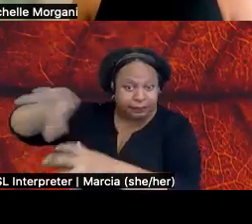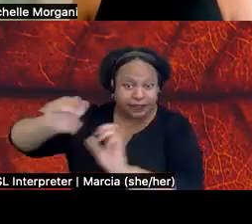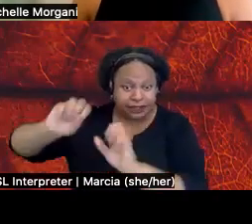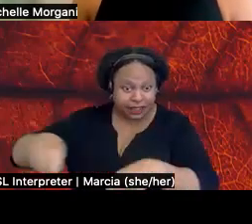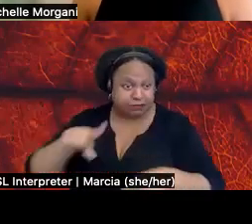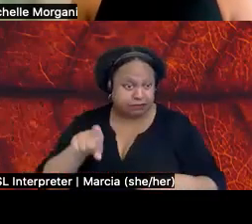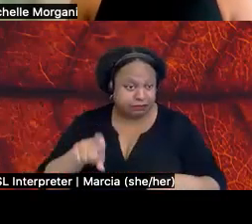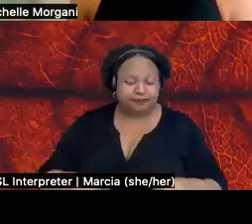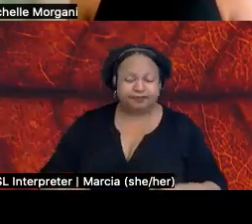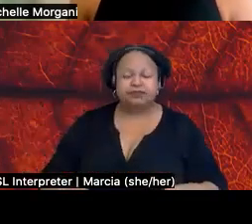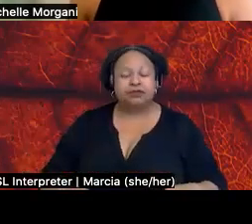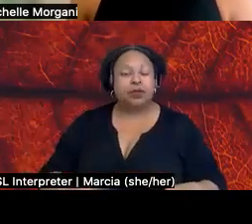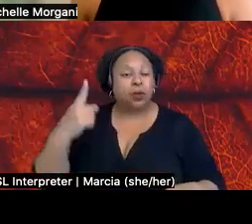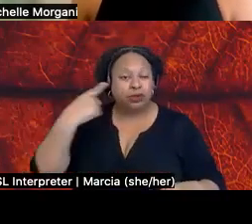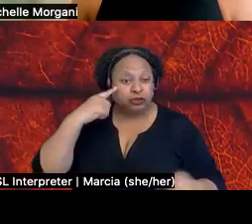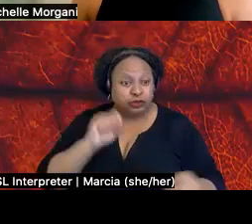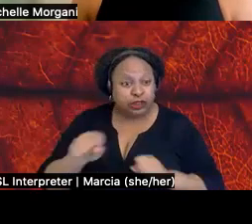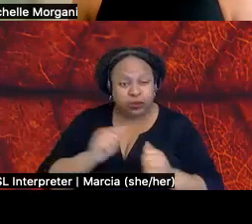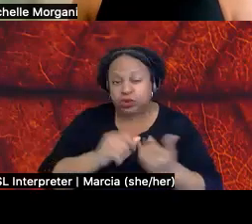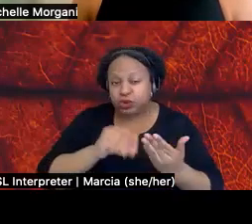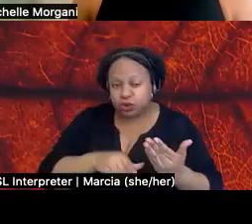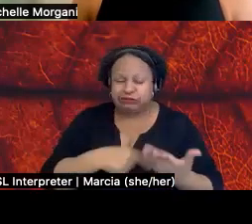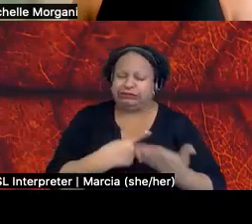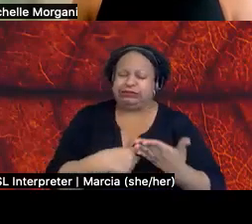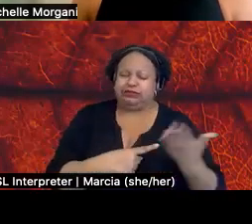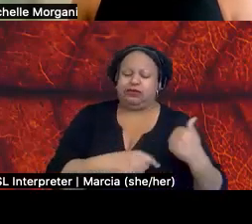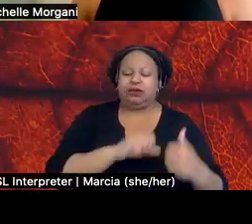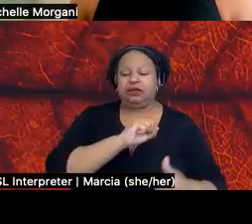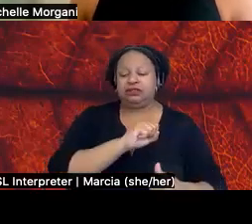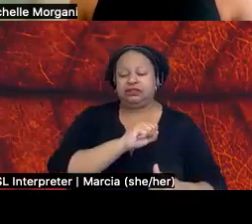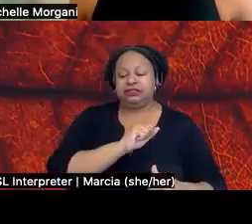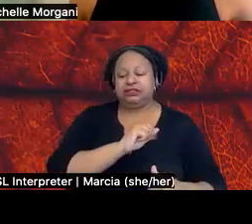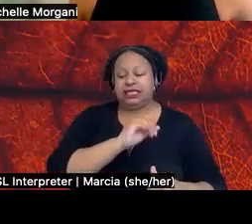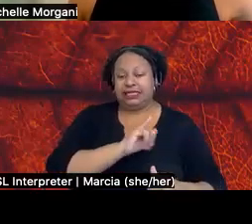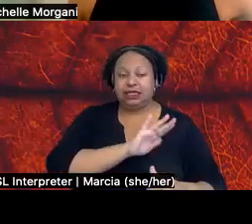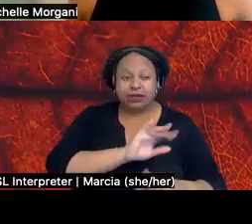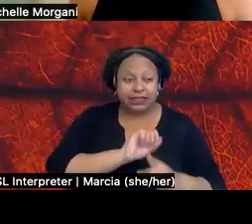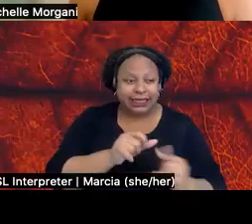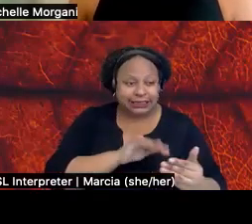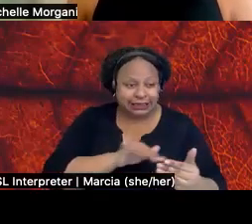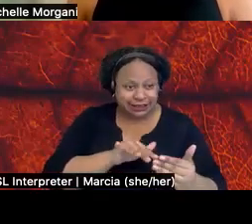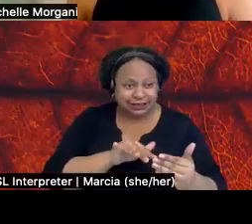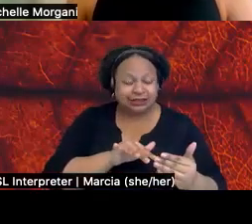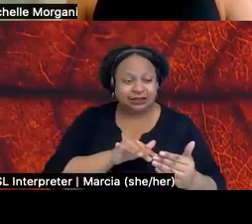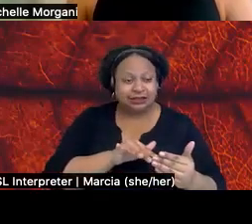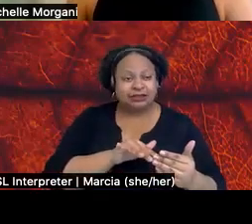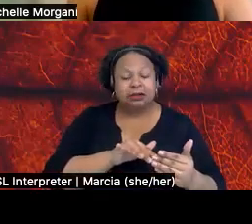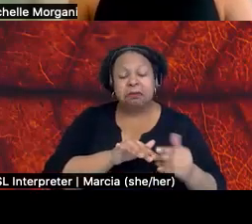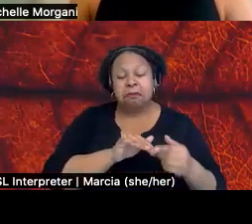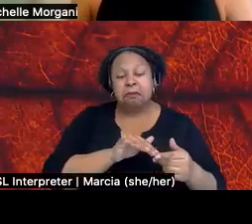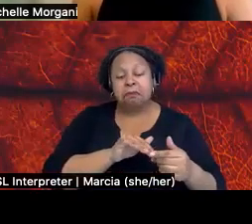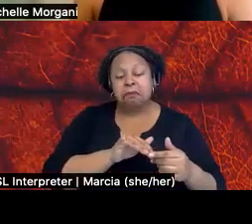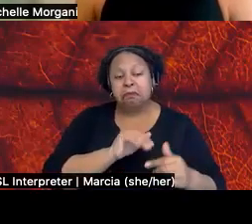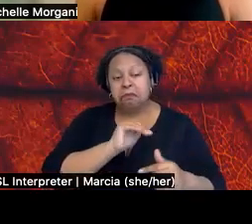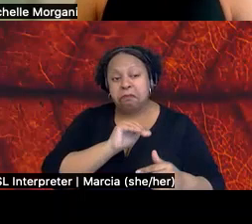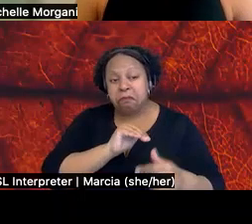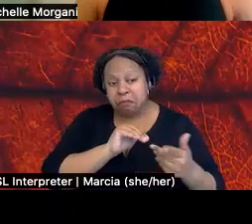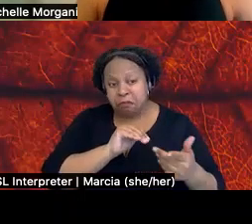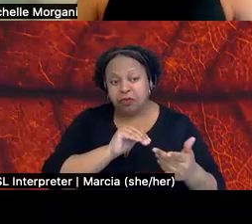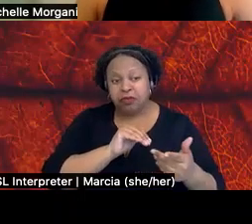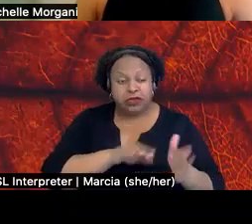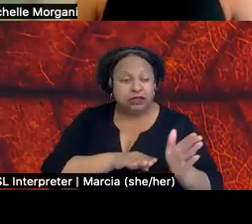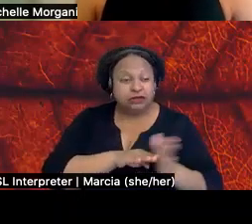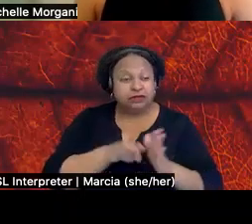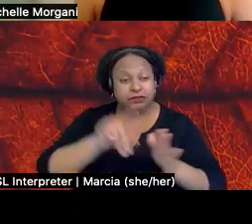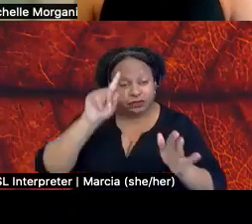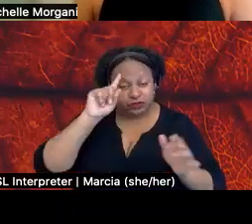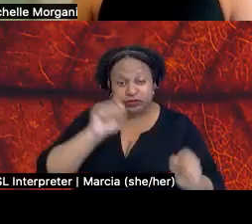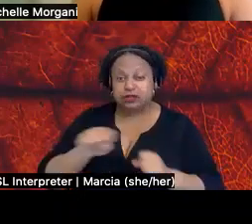touched on with Sandy's case study, which would be to develop a strategy for using the tool.